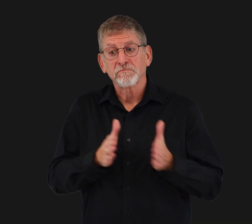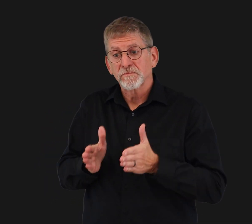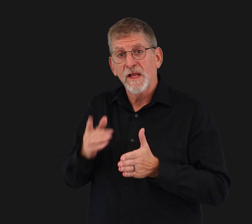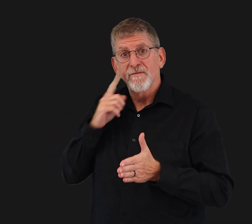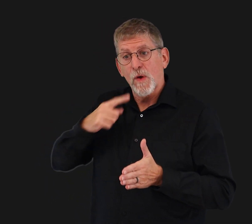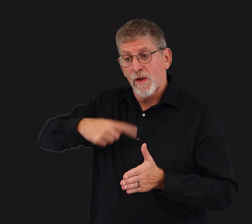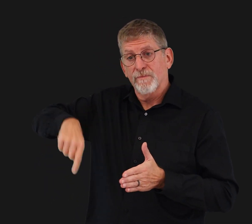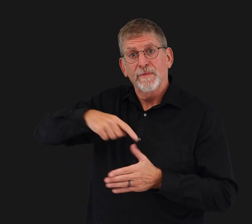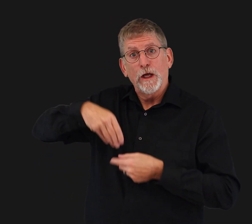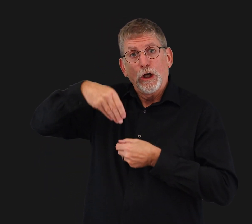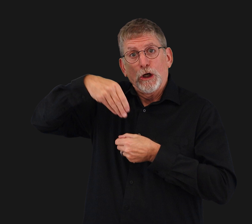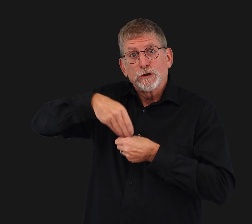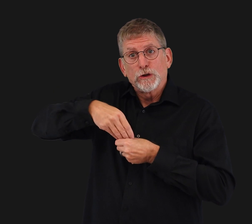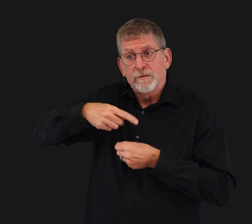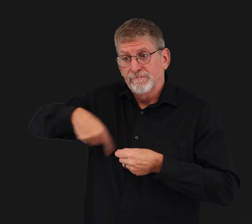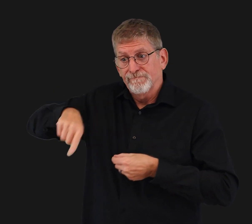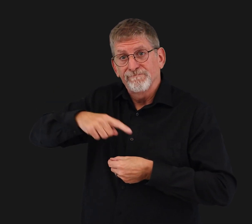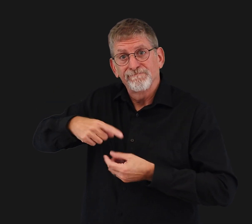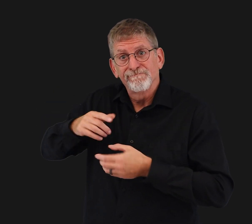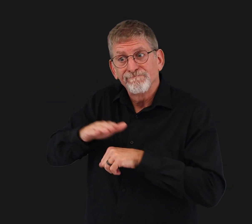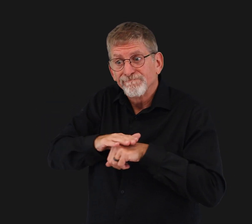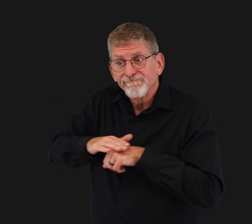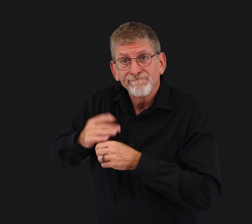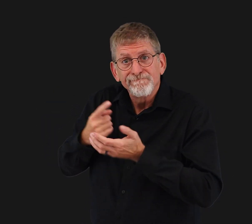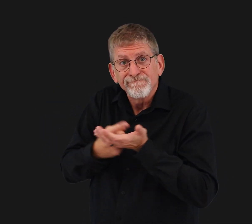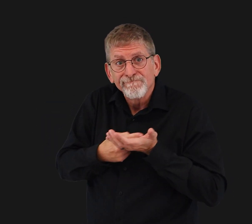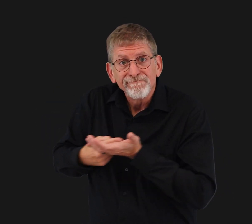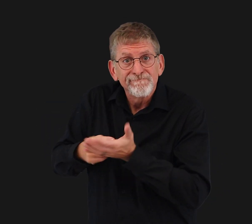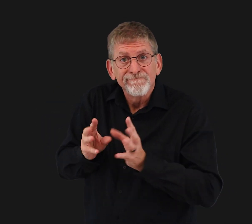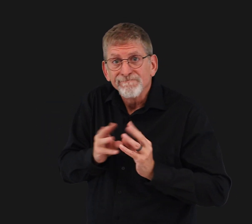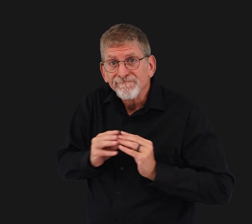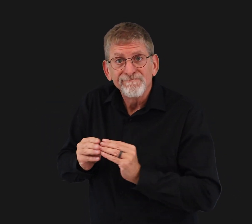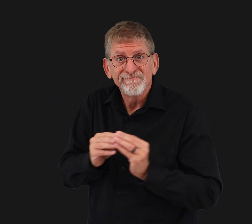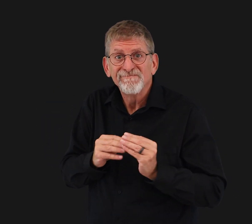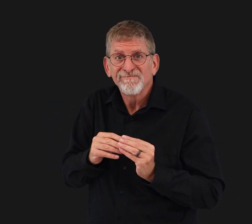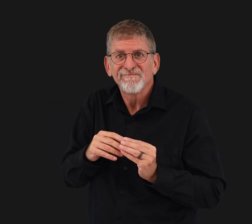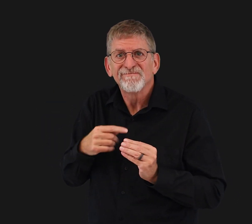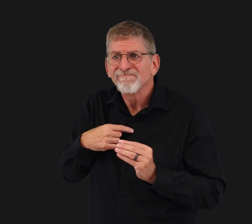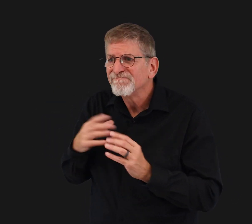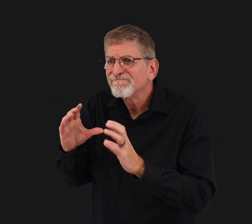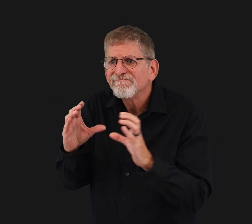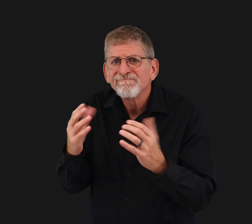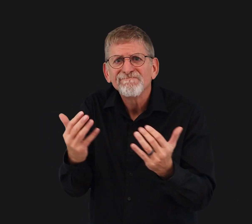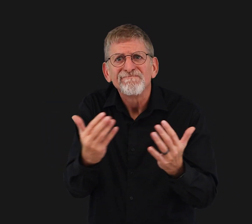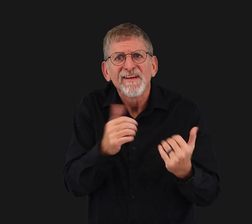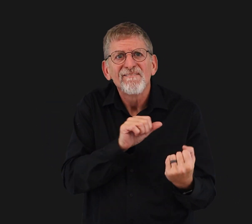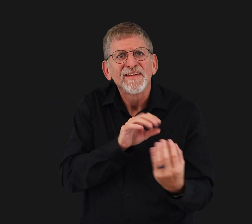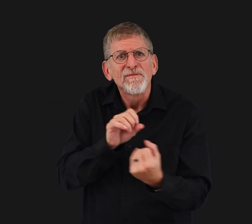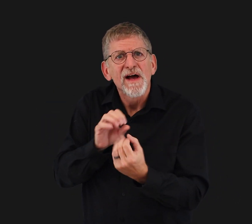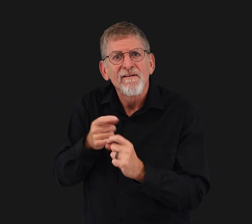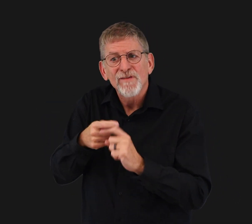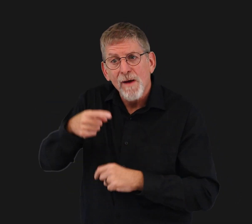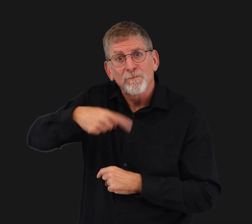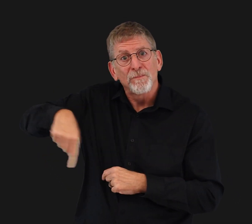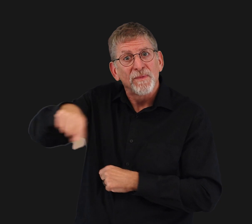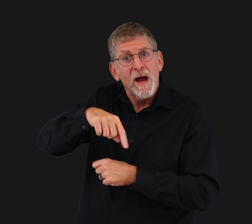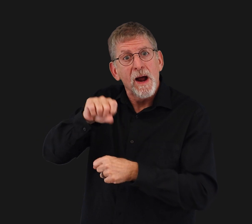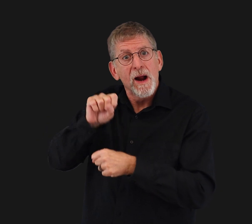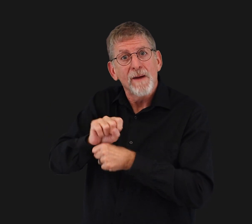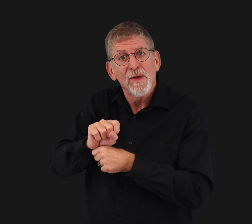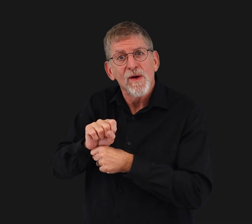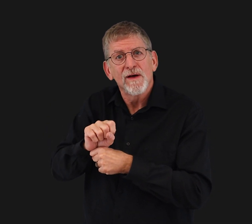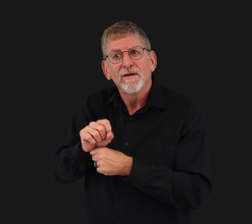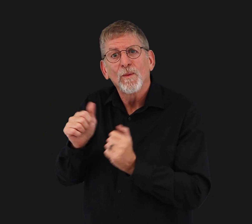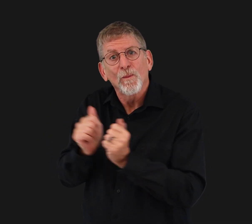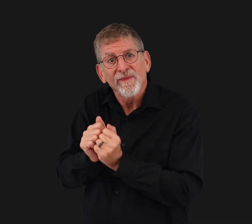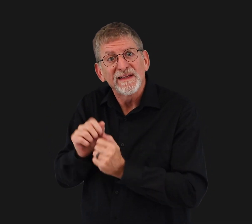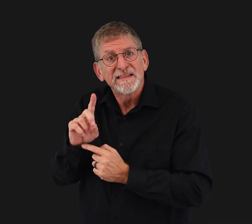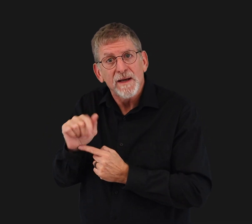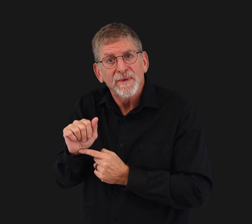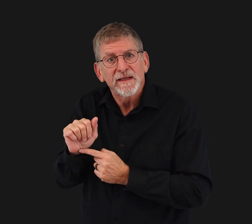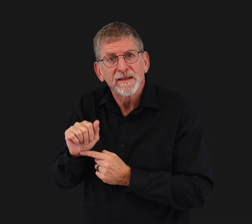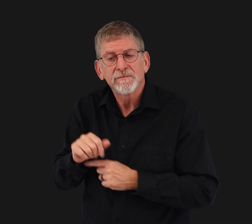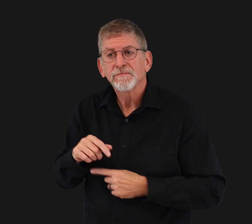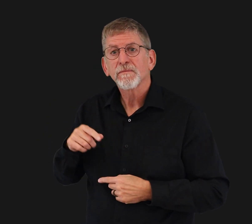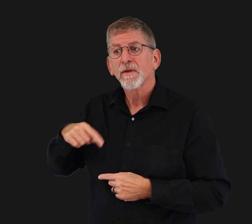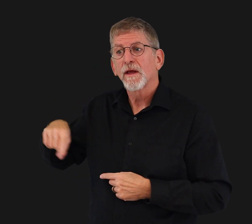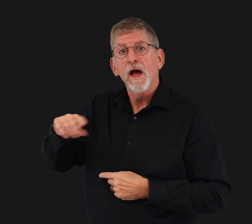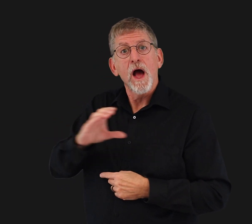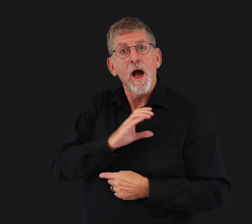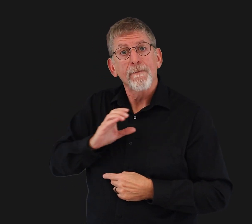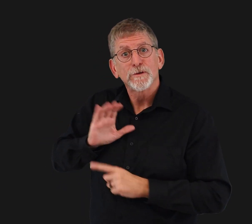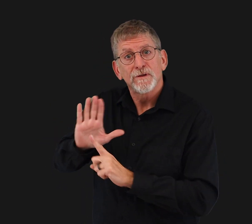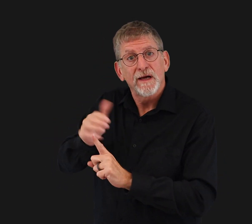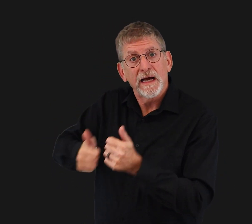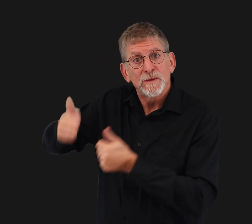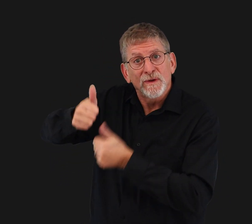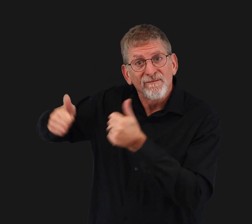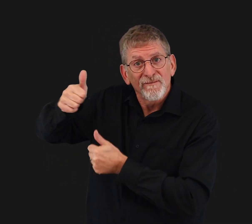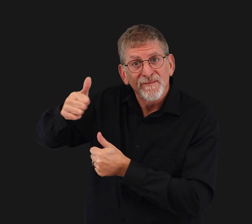For our internal consultations, we sought feedback from employees with disabilities, Commission executives,